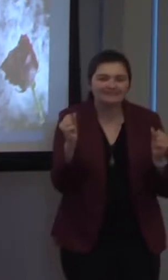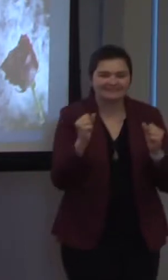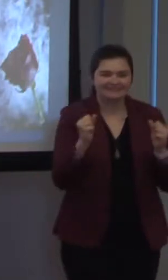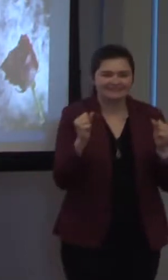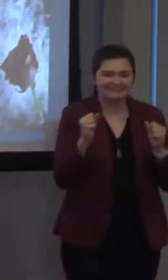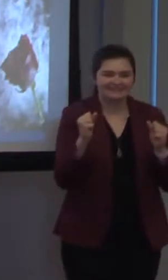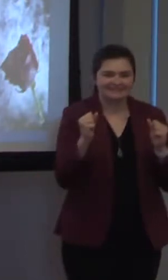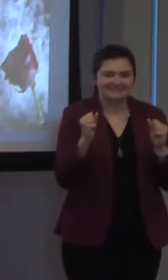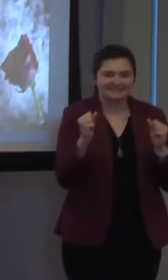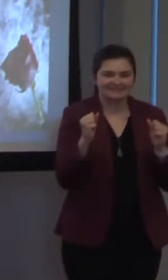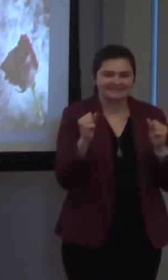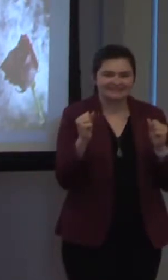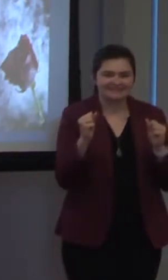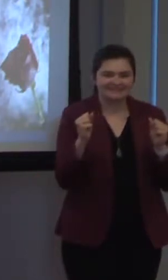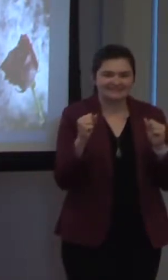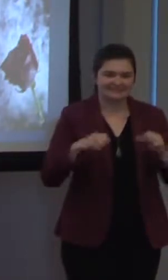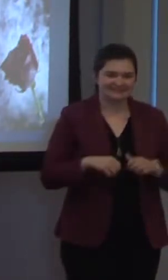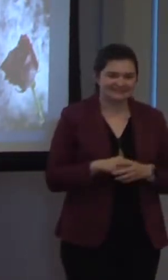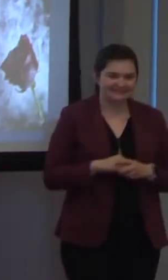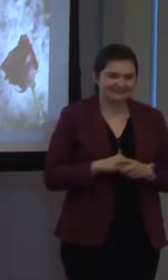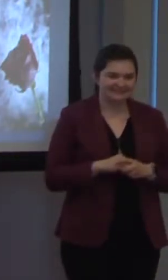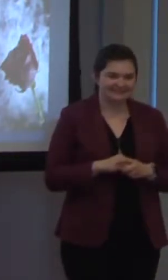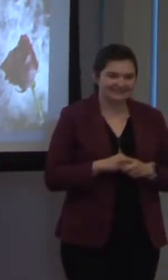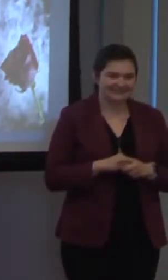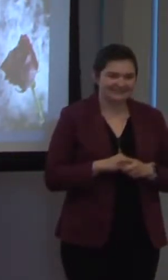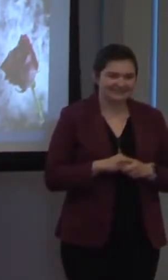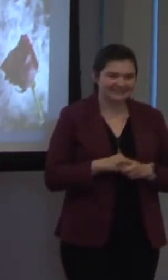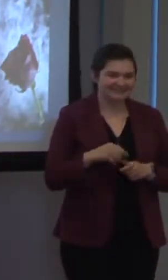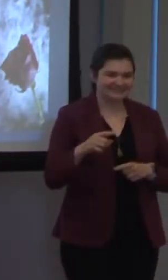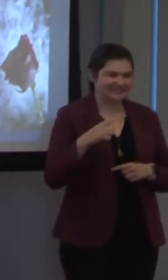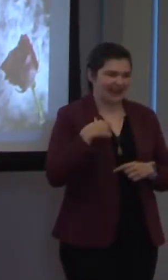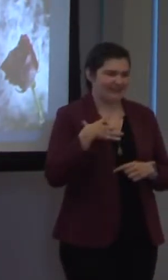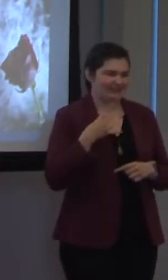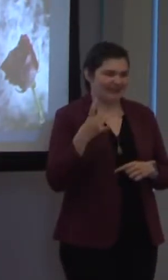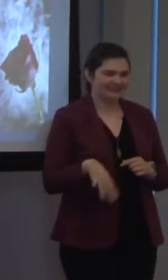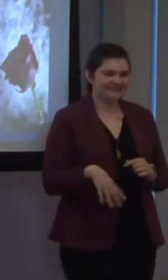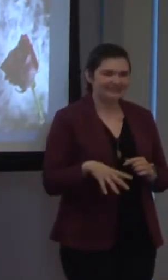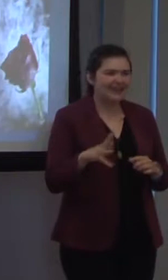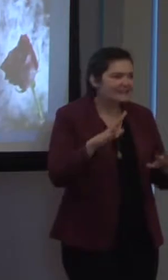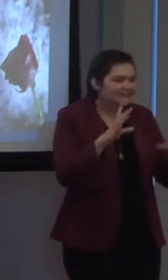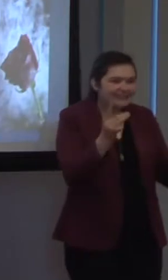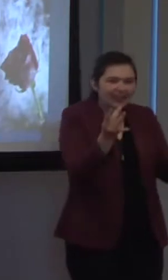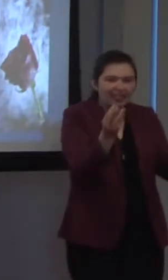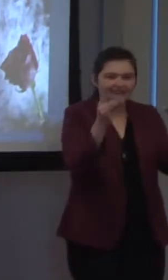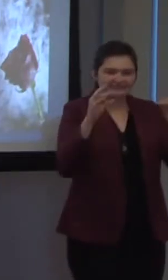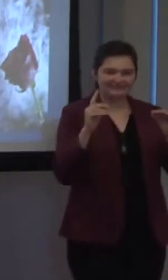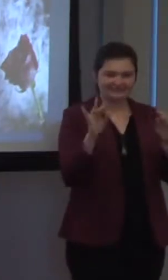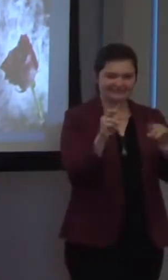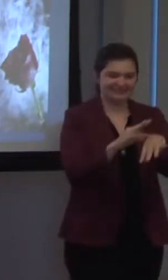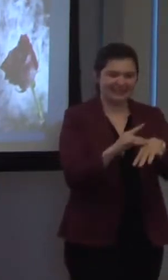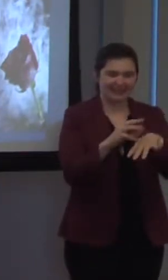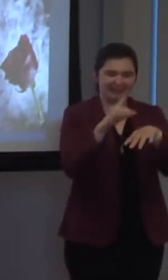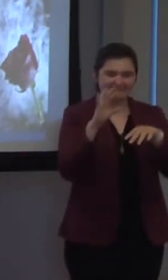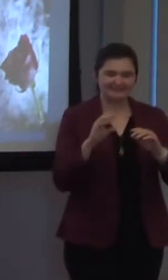[Attendee] Oh, nope, nope, nope, I don't like the cold. [Attendee] It kind of tingles. It tingles a little bit, yeah, that does actually